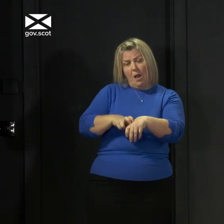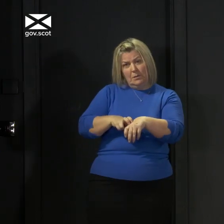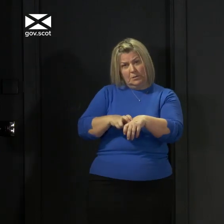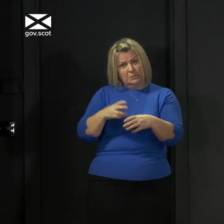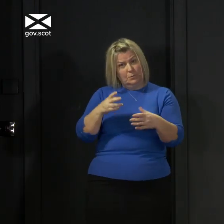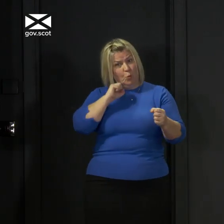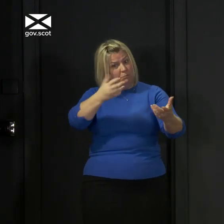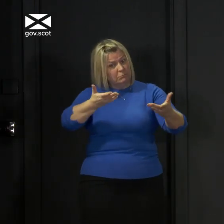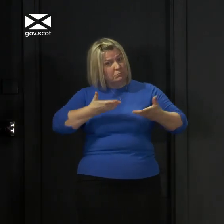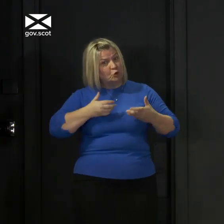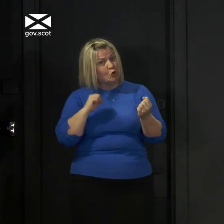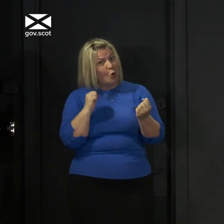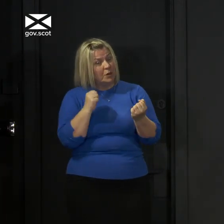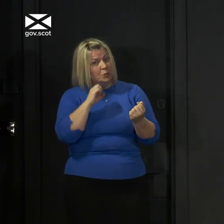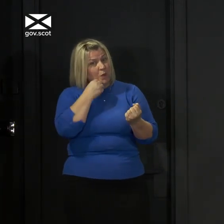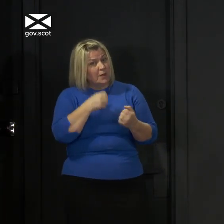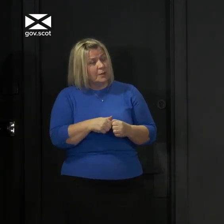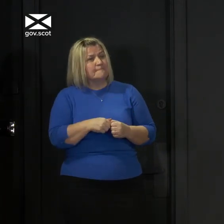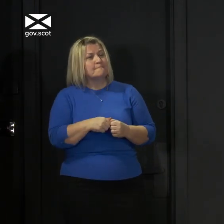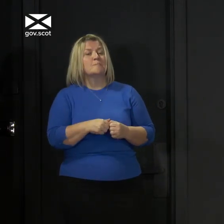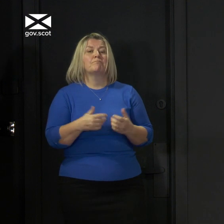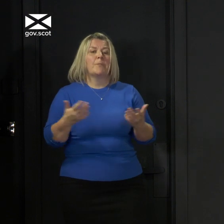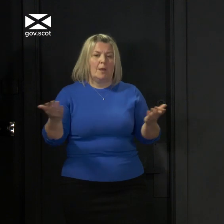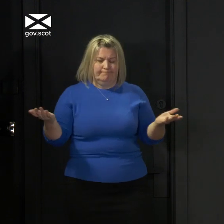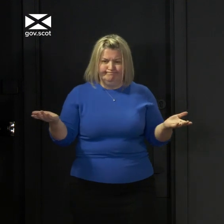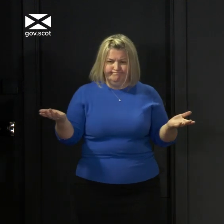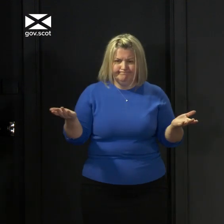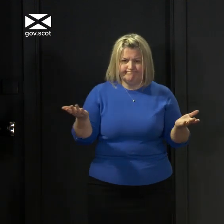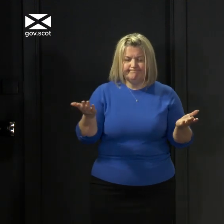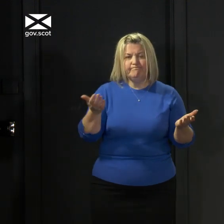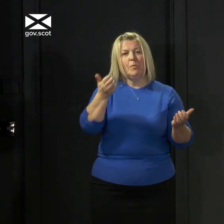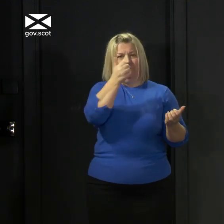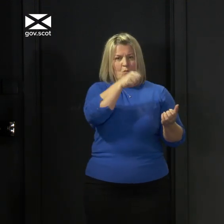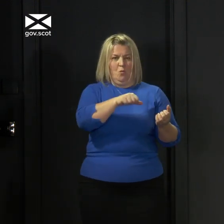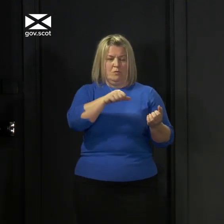we for obvious reasons not just to inform the public but also to learn as